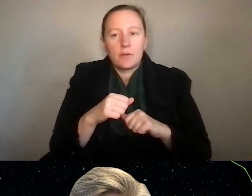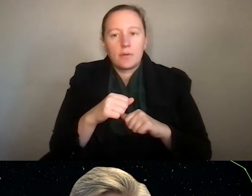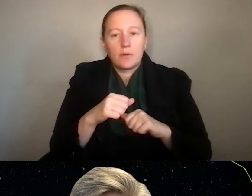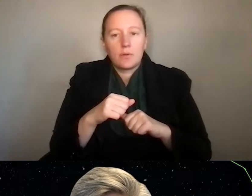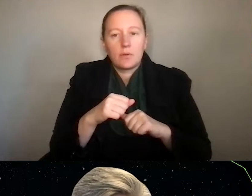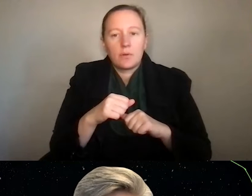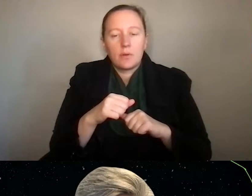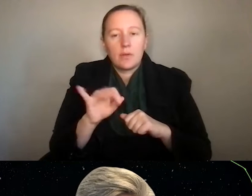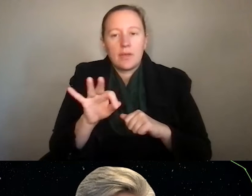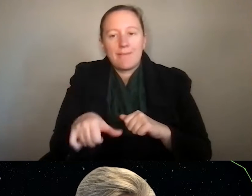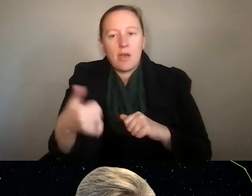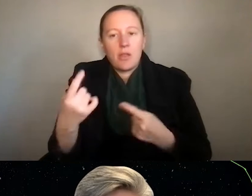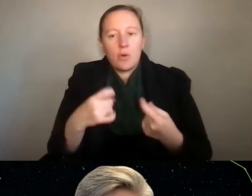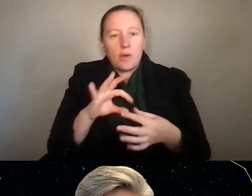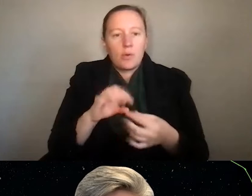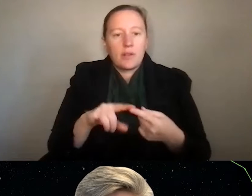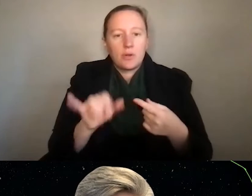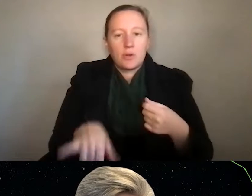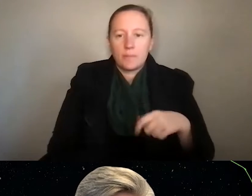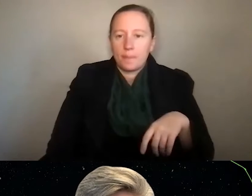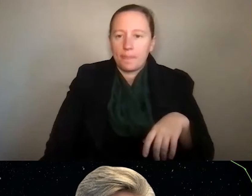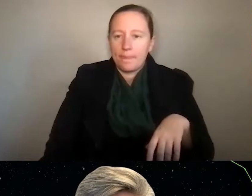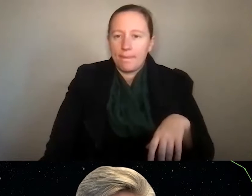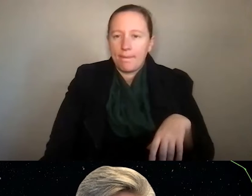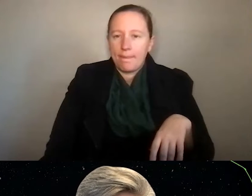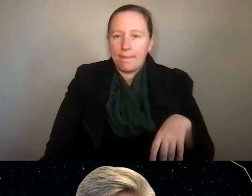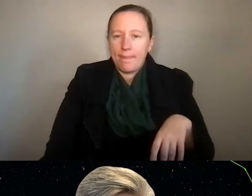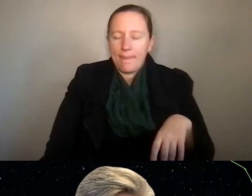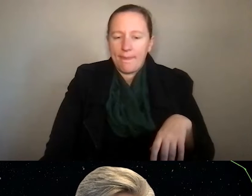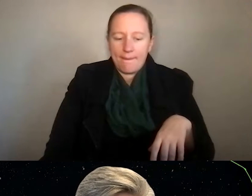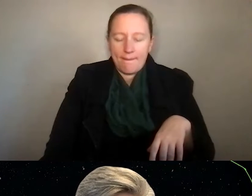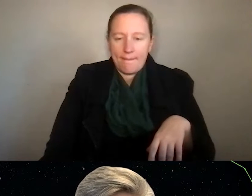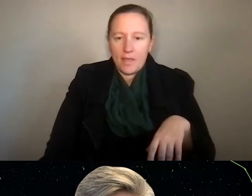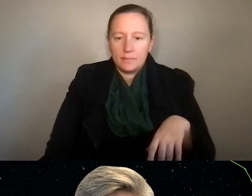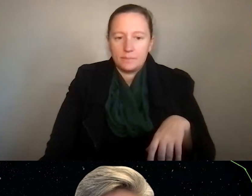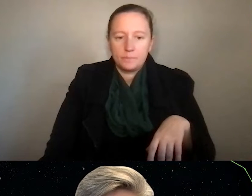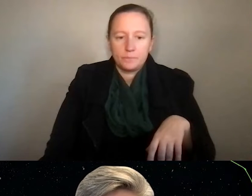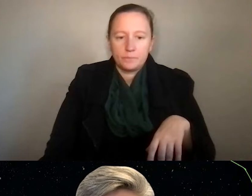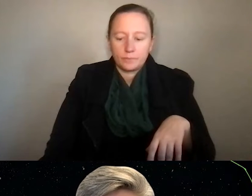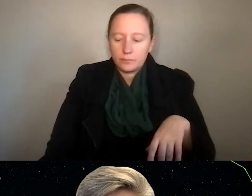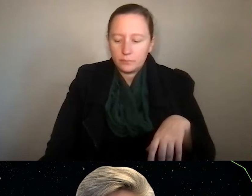Beth Strausser: Sure. I'm just looking up this,